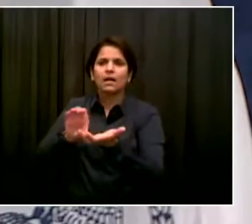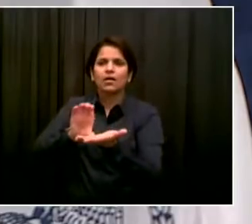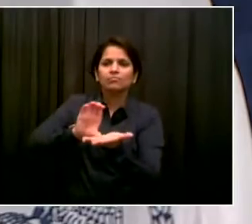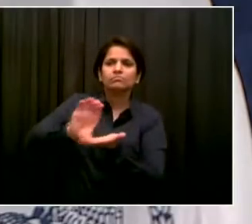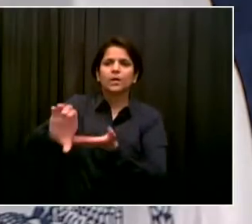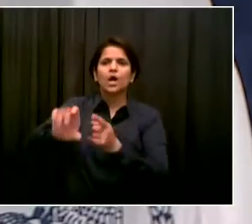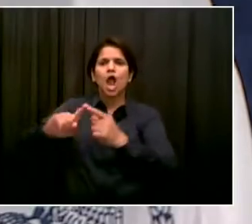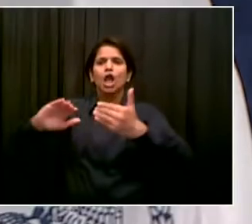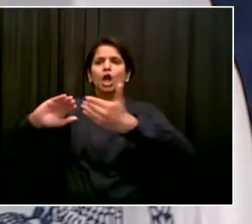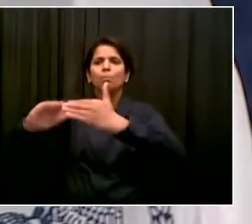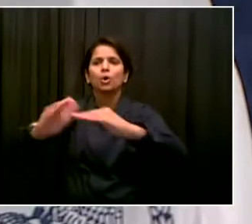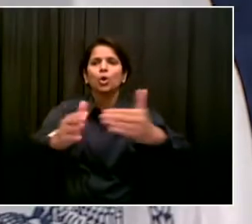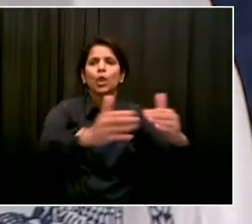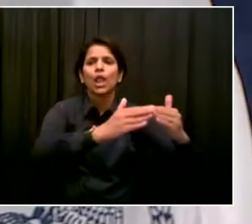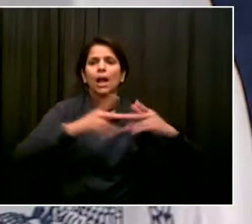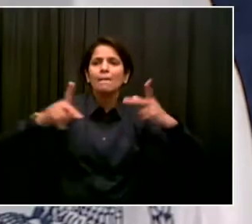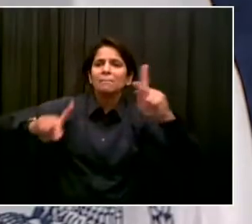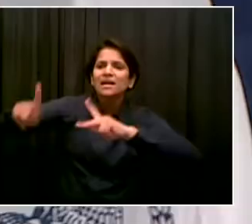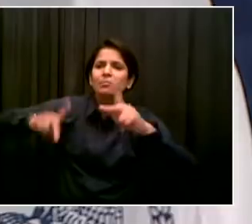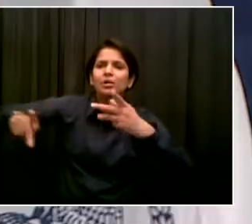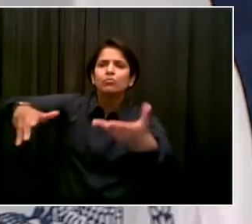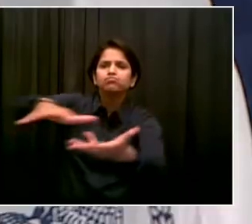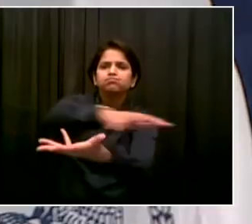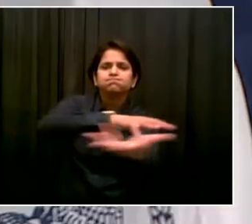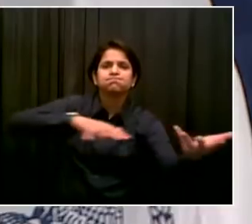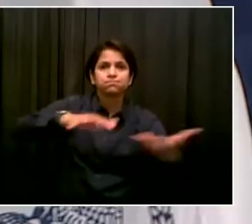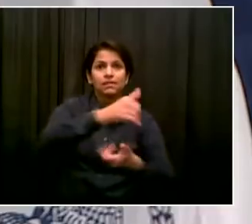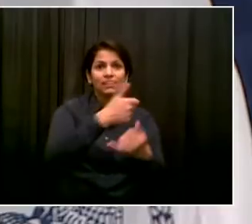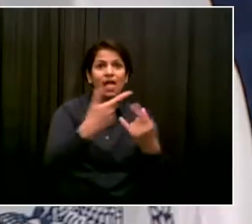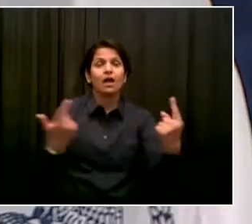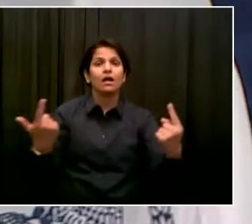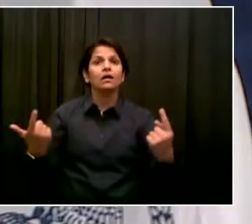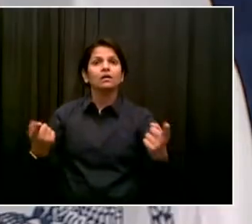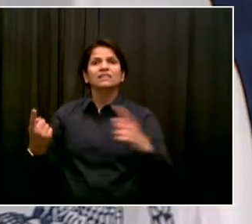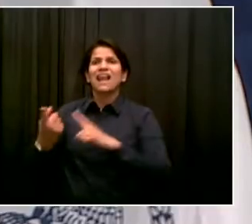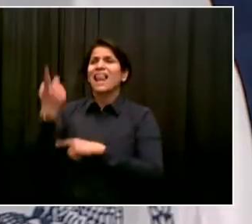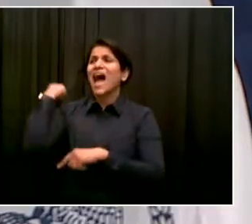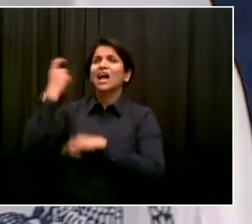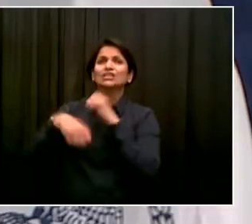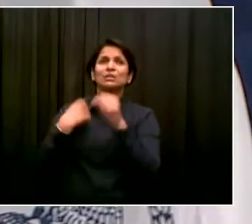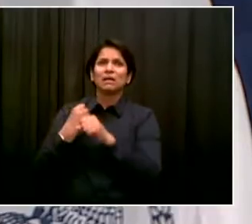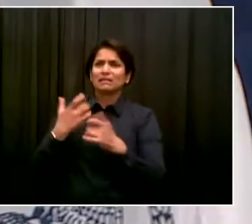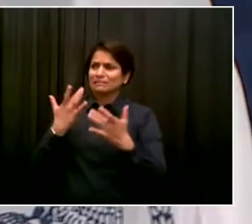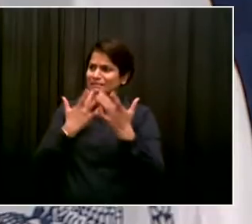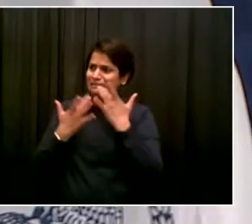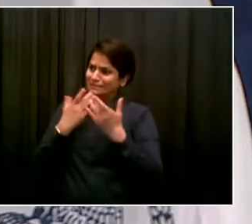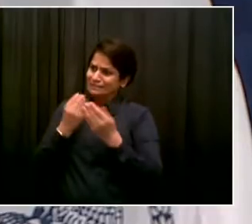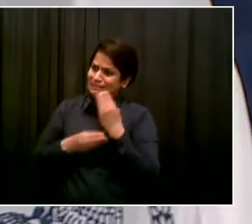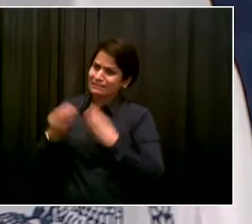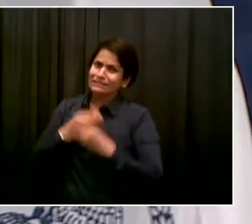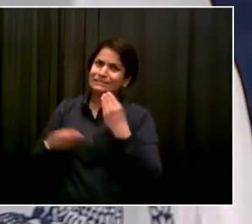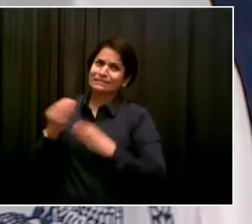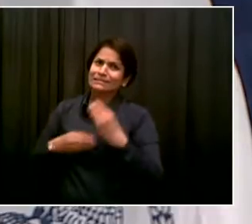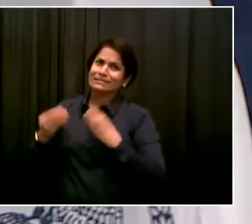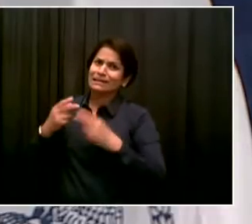RESPONDING TO THE DESIRE FOR INVESTMENT IN COMMUNITIES. AT THAT POINT A YEAR AGO, AS YOU